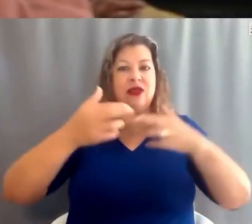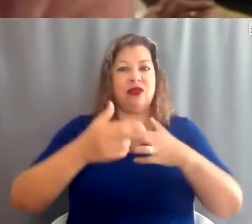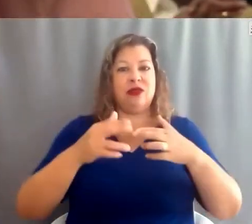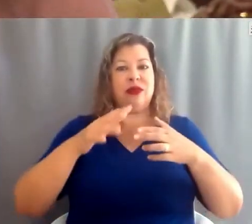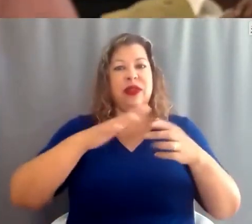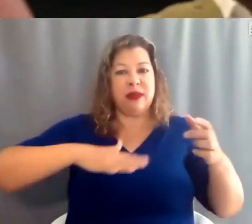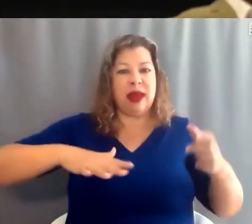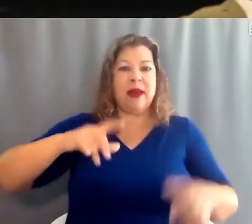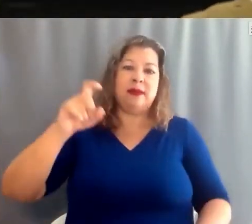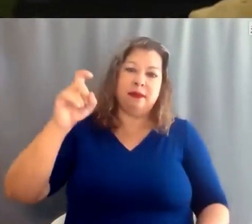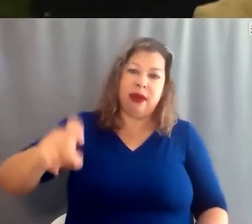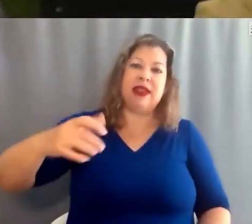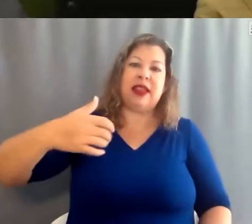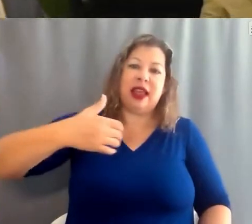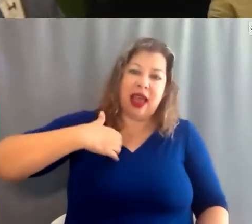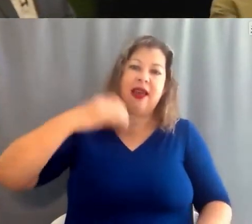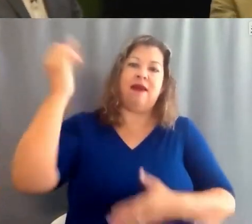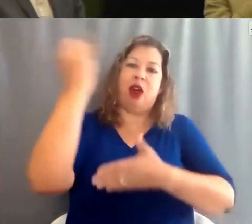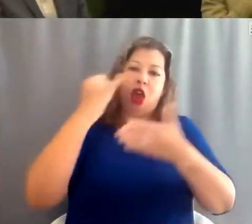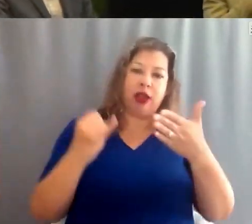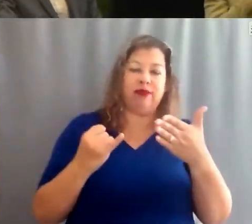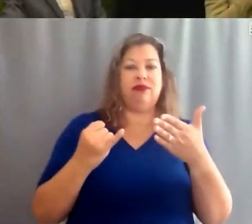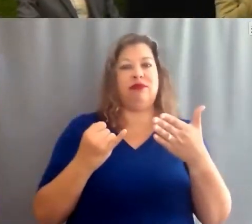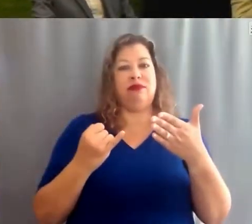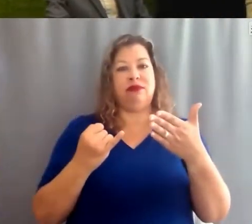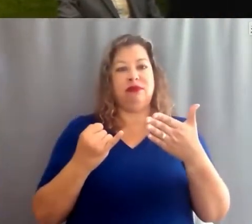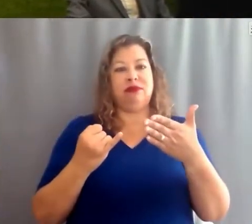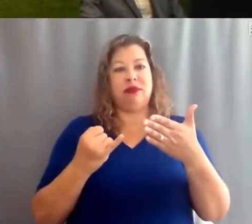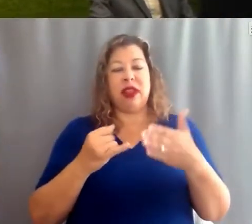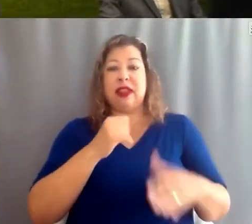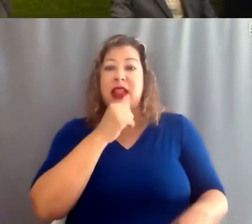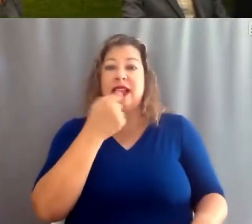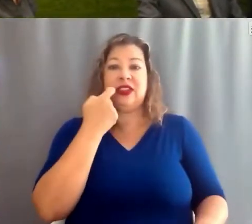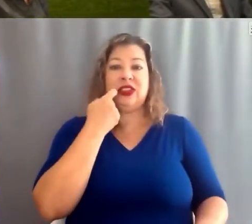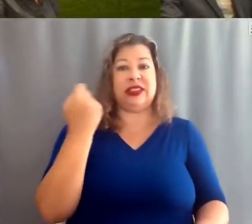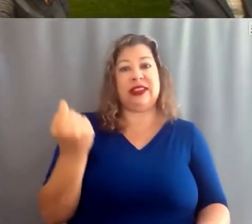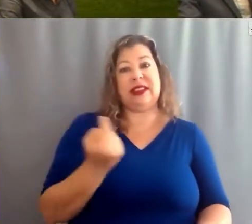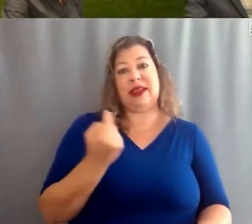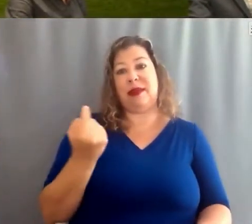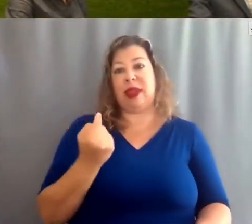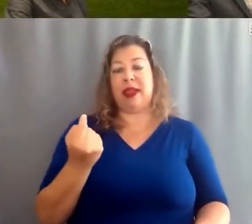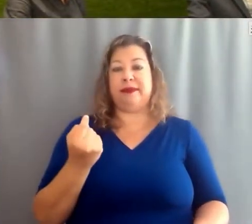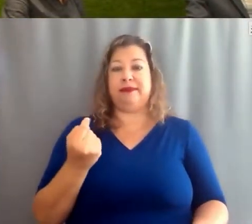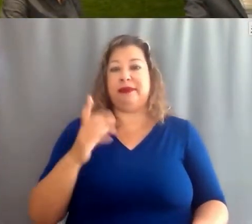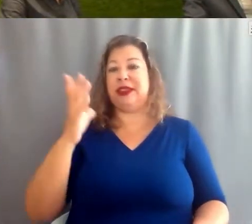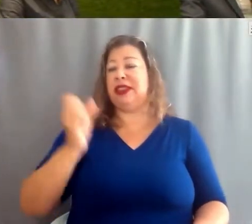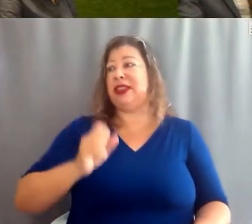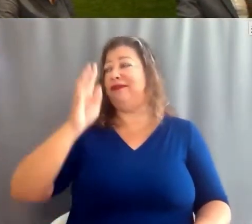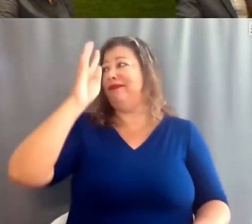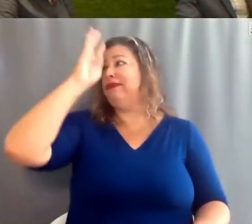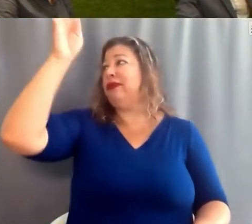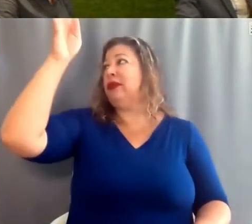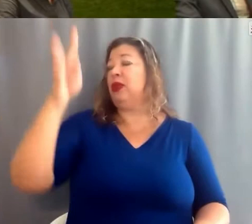Not just something curated by some arbitrary person, but art that was constructed intentionally to speak to